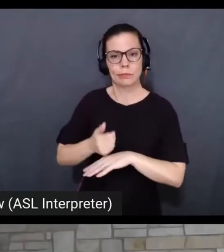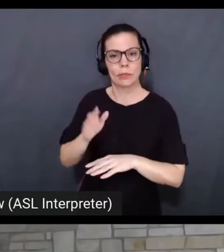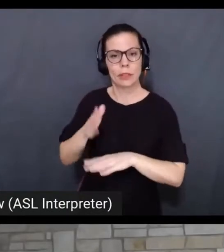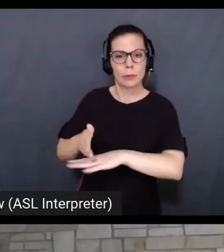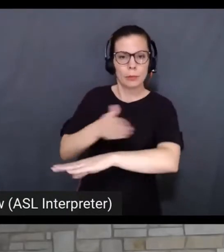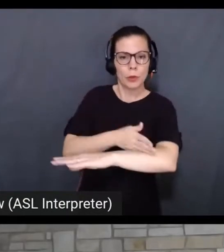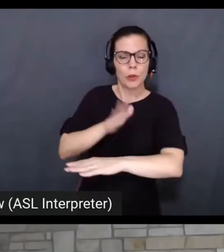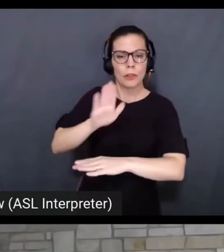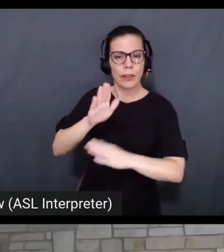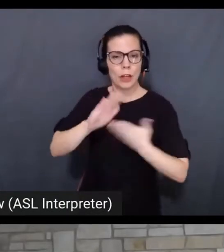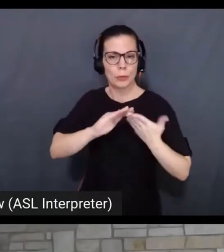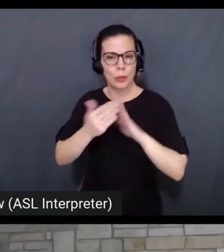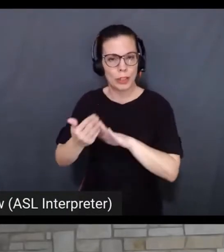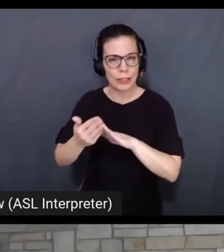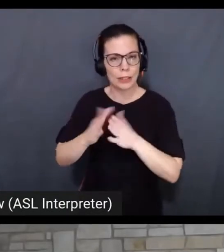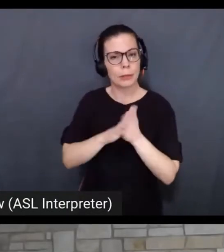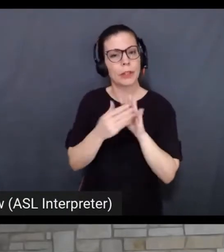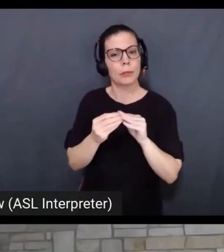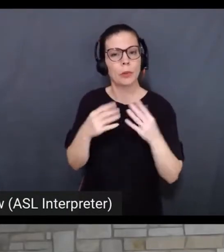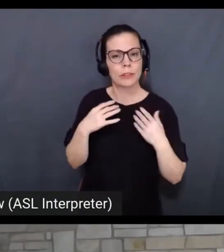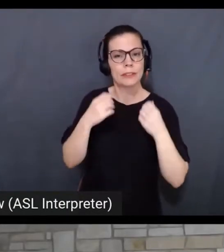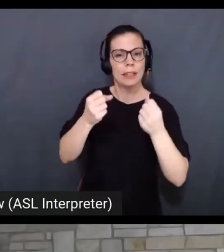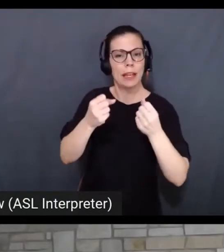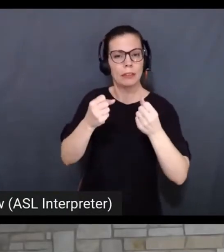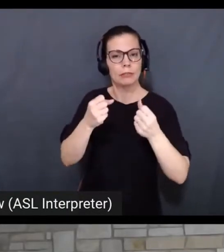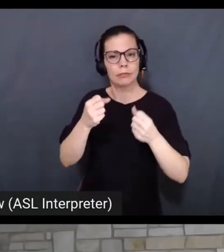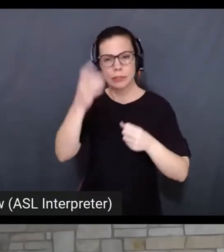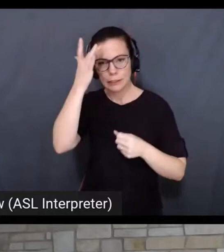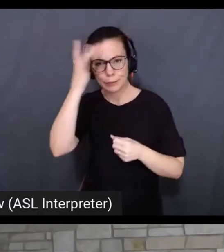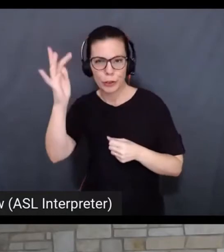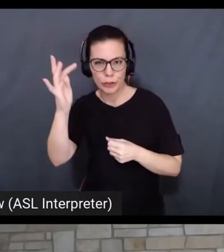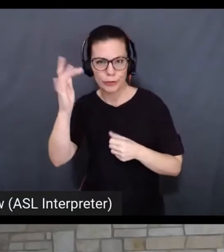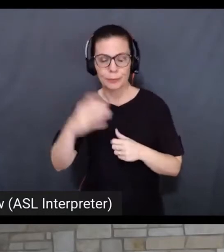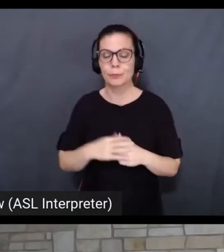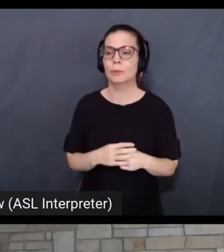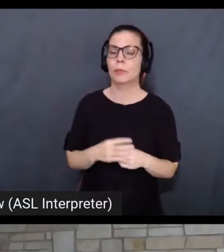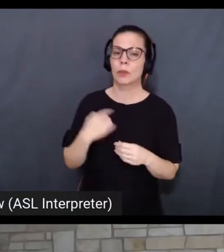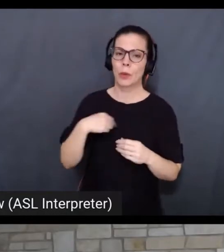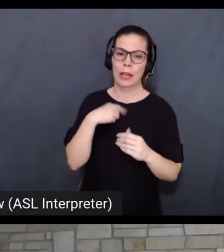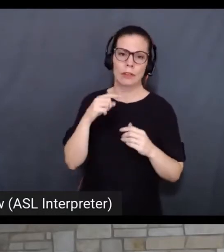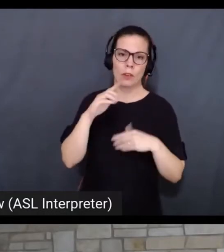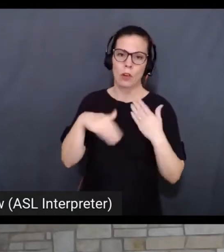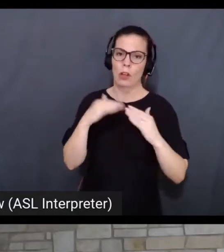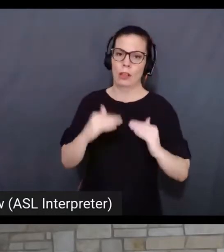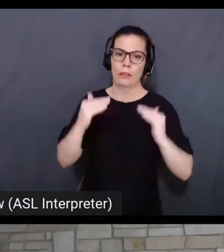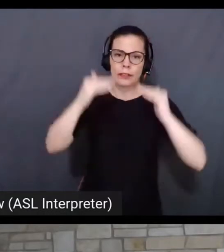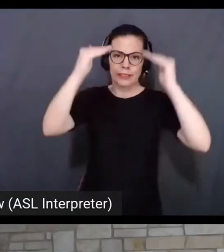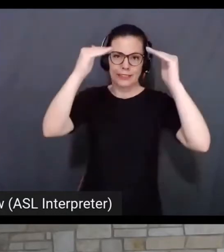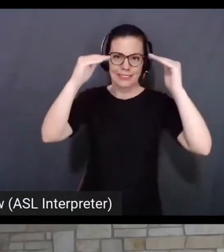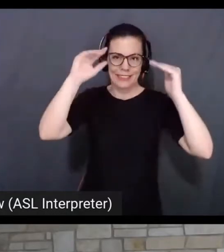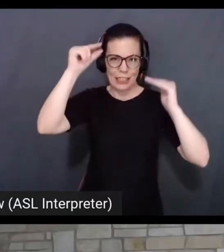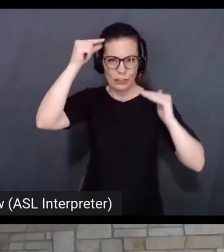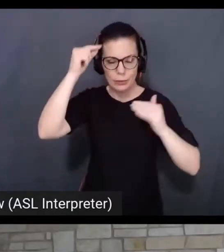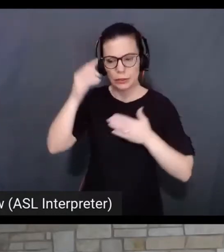And since we deal with all levels of government, some of the offices that we deal with are very small,